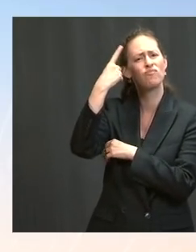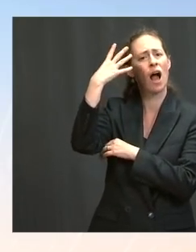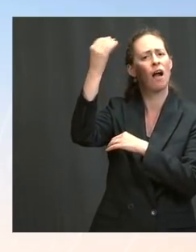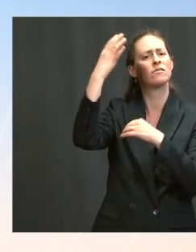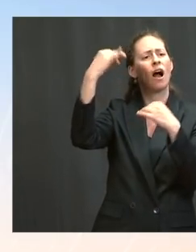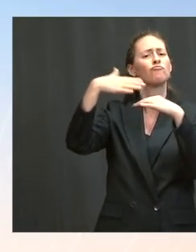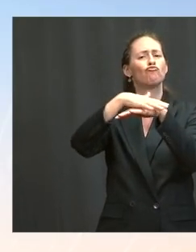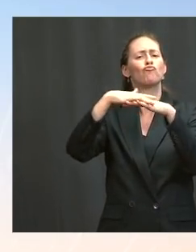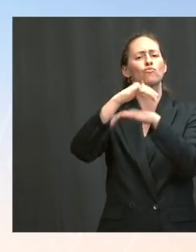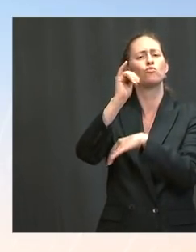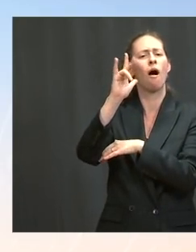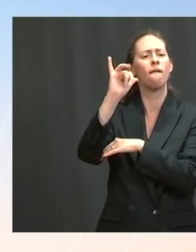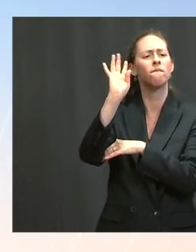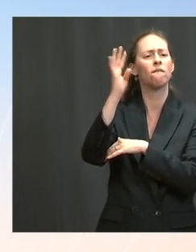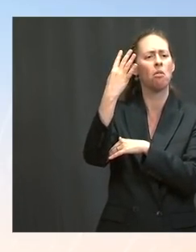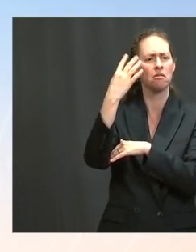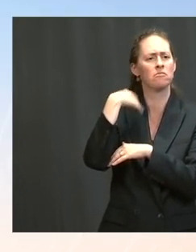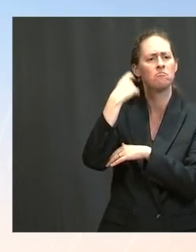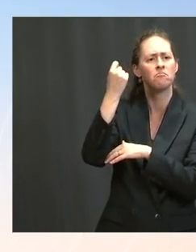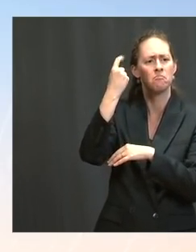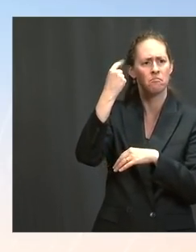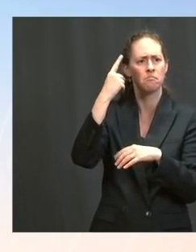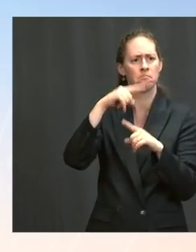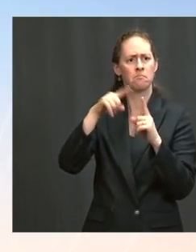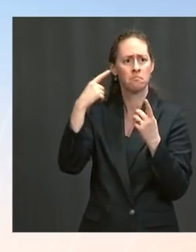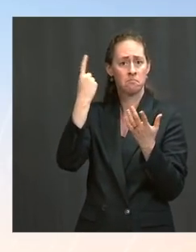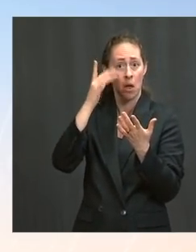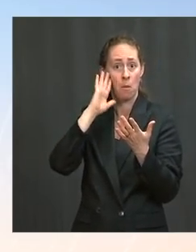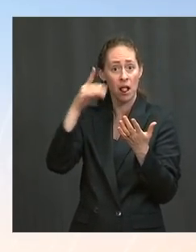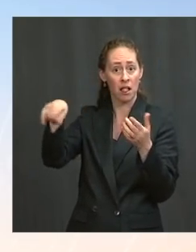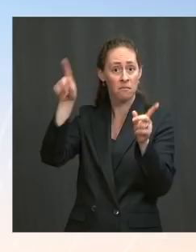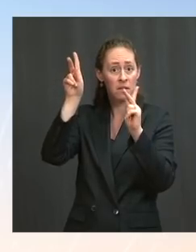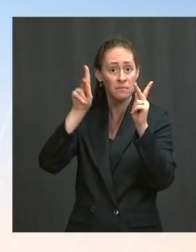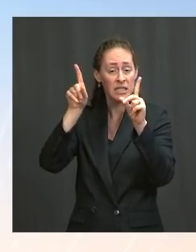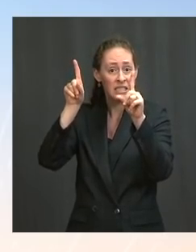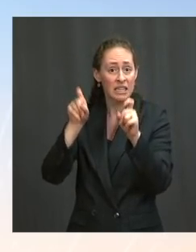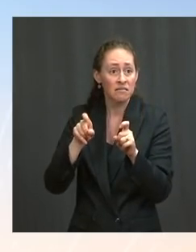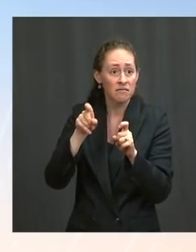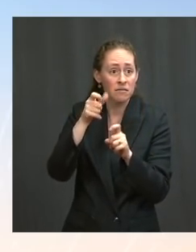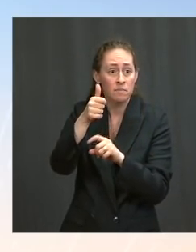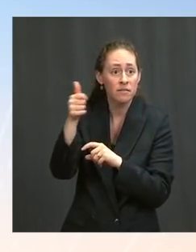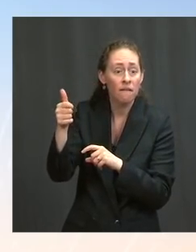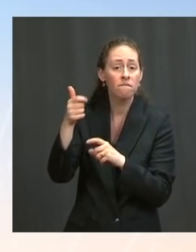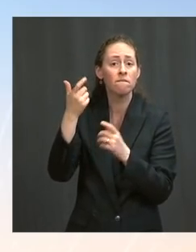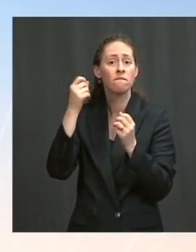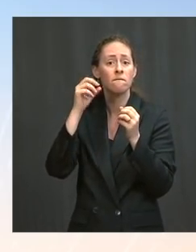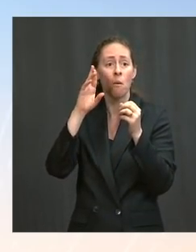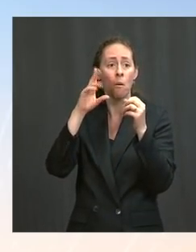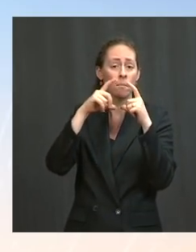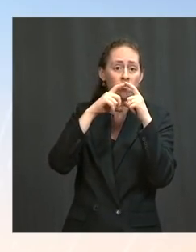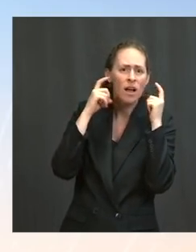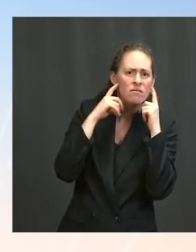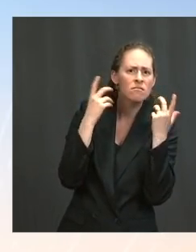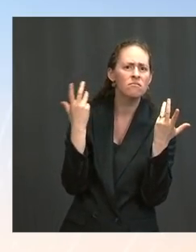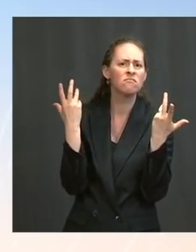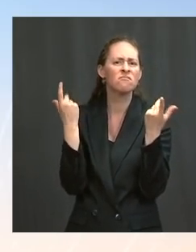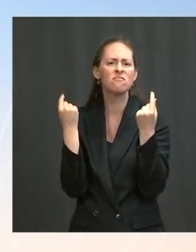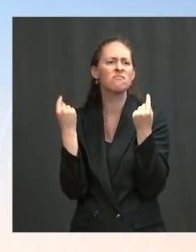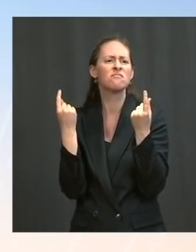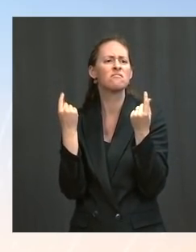So, will people be tested? Do they have to be vaccinated? Are there masks, even though it's outdoors? And just more broadly, we have seen signs